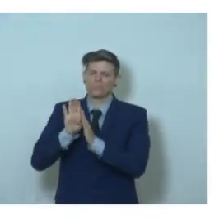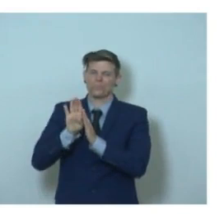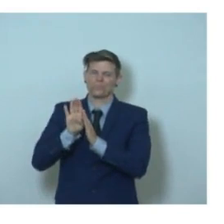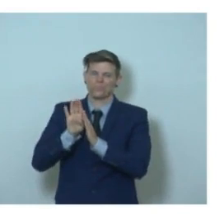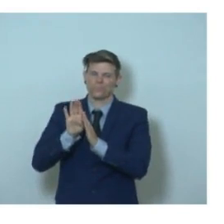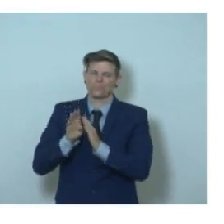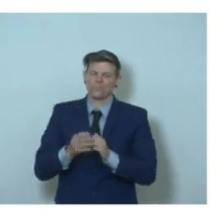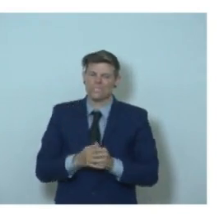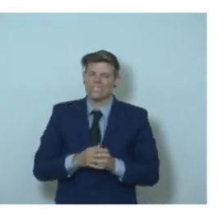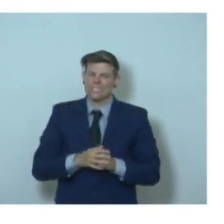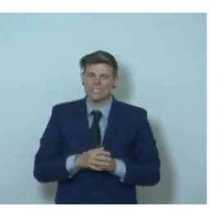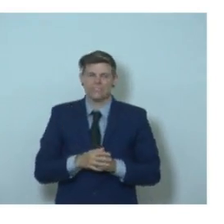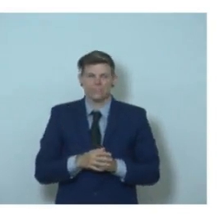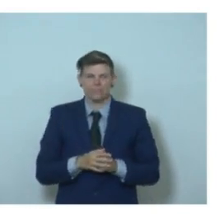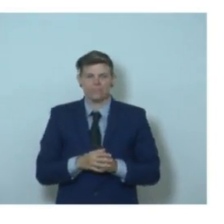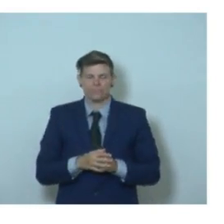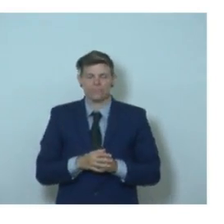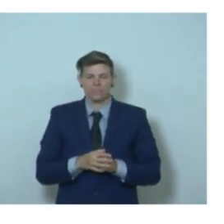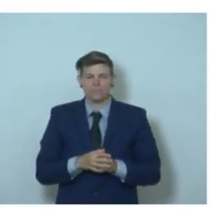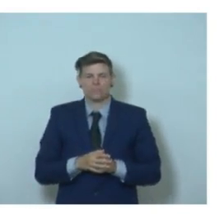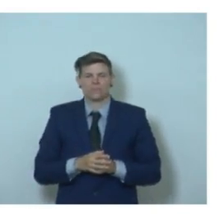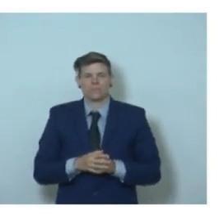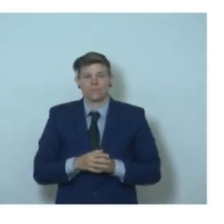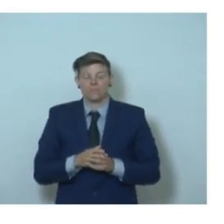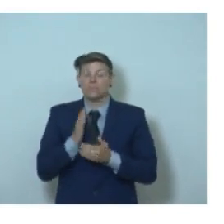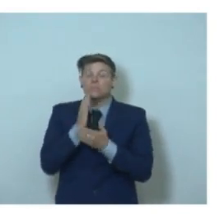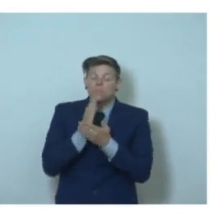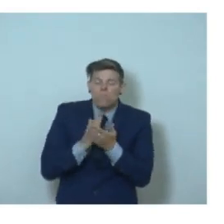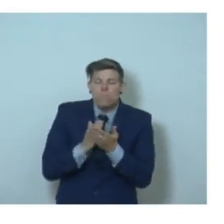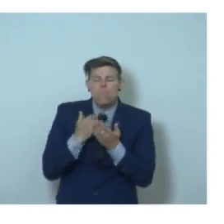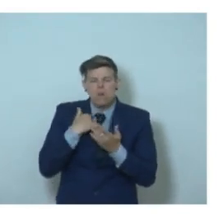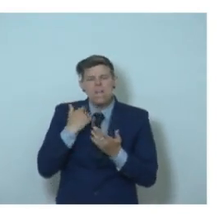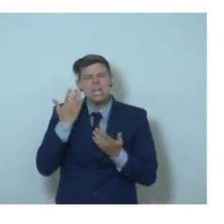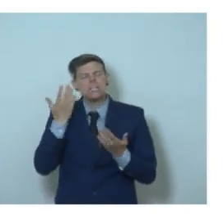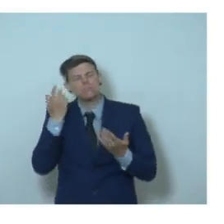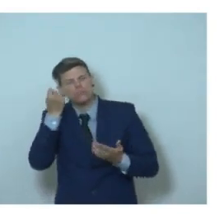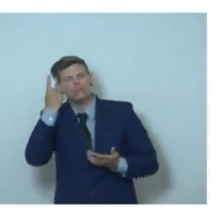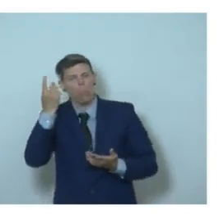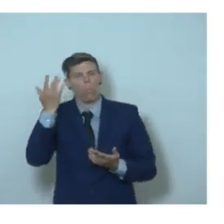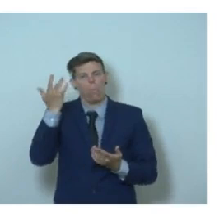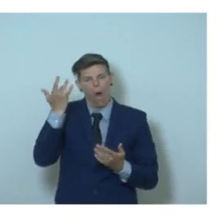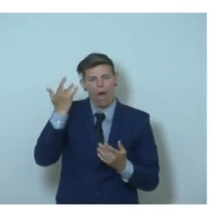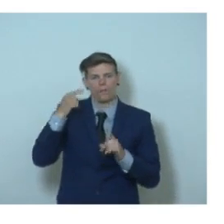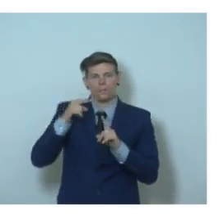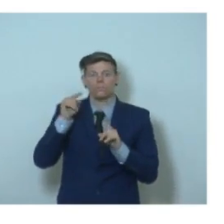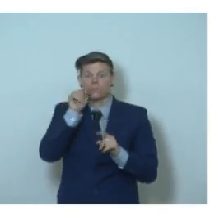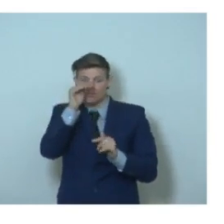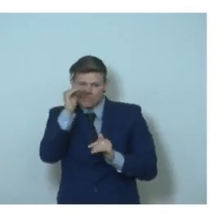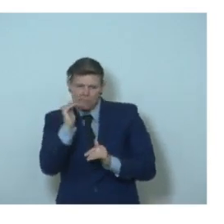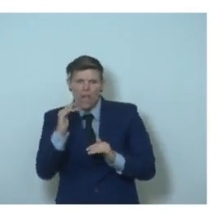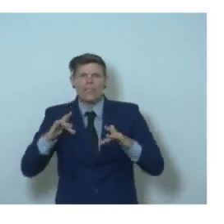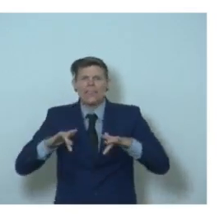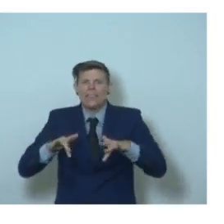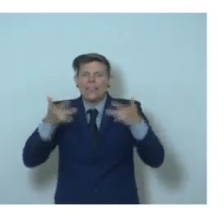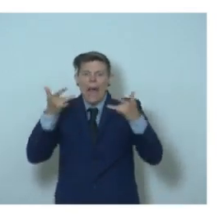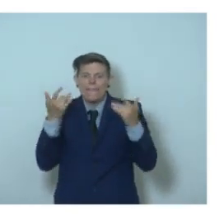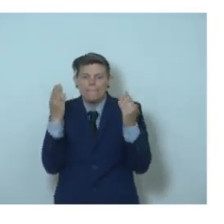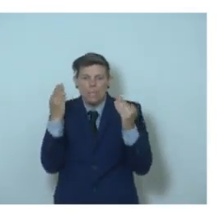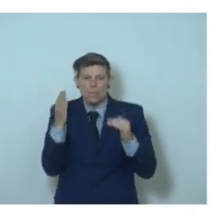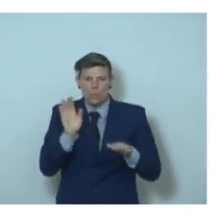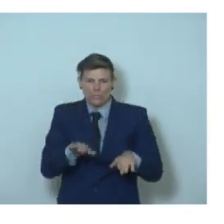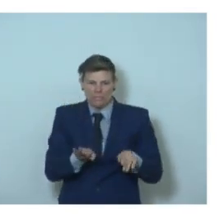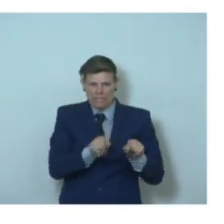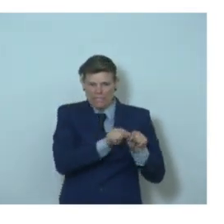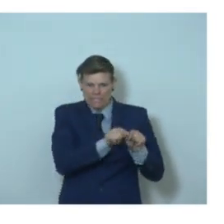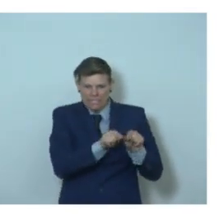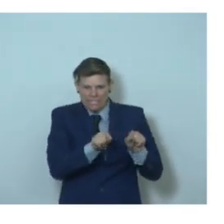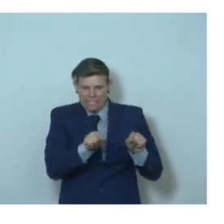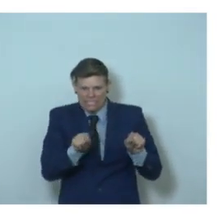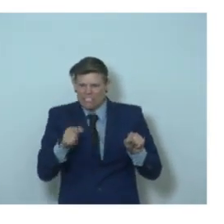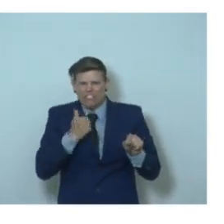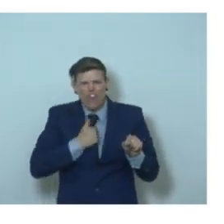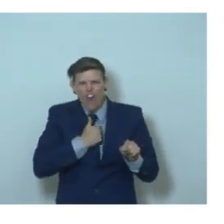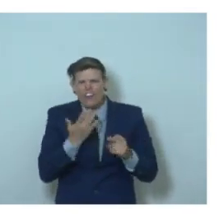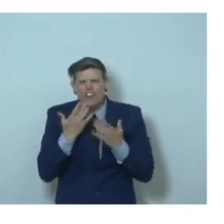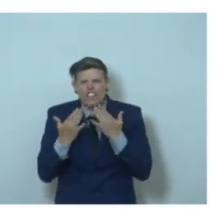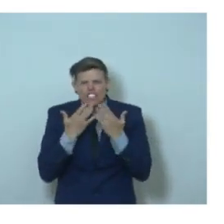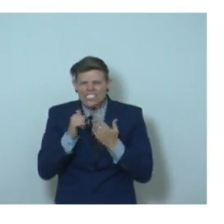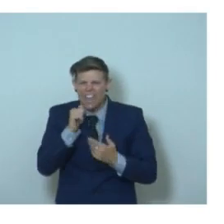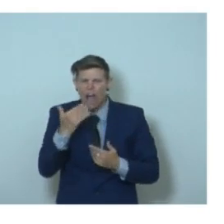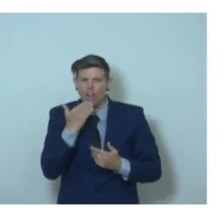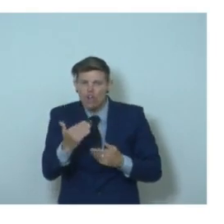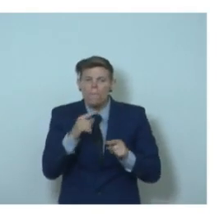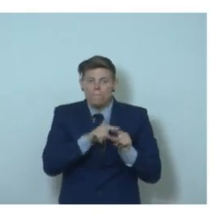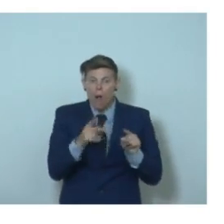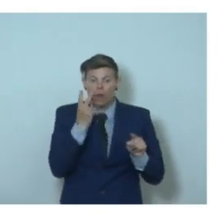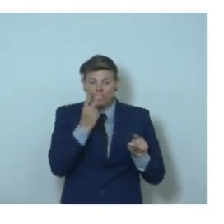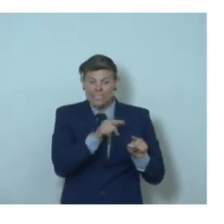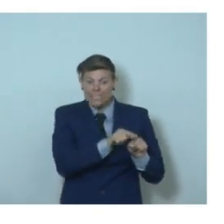WE’VE SEEN A FAIRLY DRAMATIC JUMP IN THE AVERAGE NUMBER OF DAILY CASES KNOW SOME OF THAT A GOOD A GOOD AMOUNT OF THAT IS DRIVEN BY THE SORT OF LIGHT BLUE OR TURQUOISE OR WHATEVER COLOR